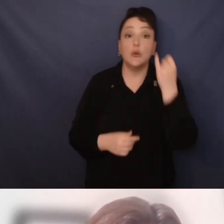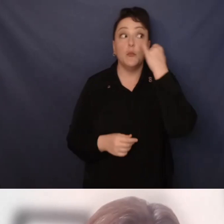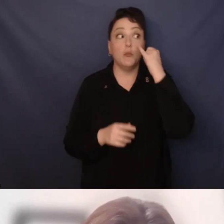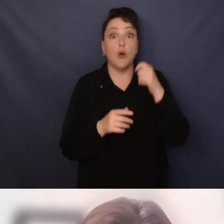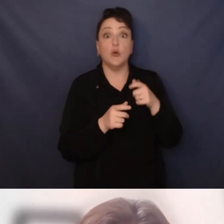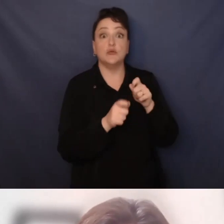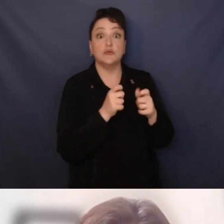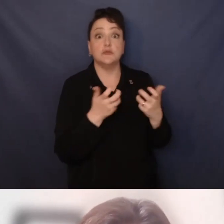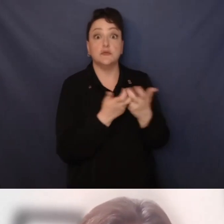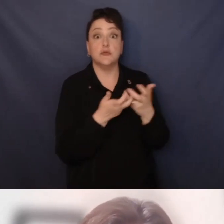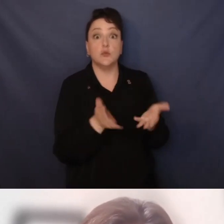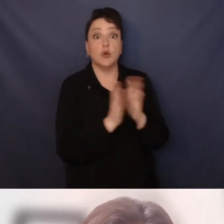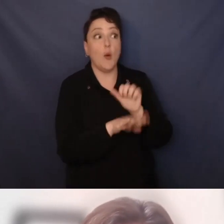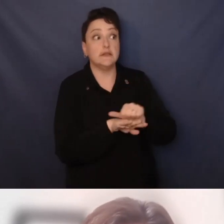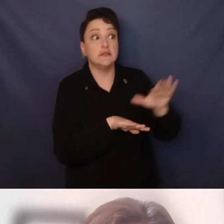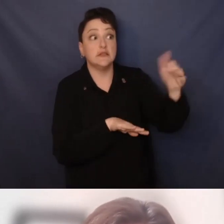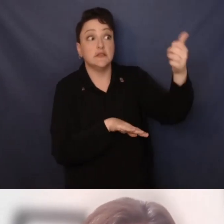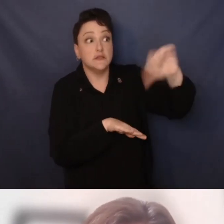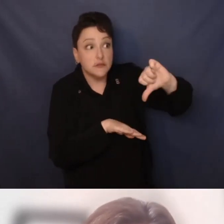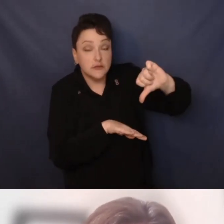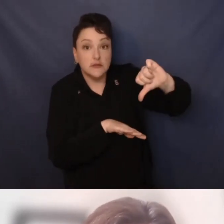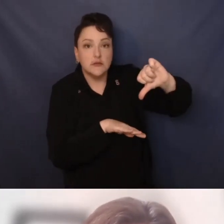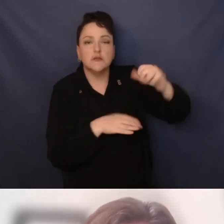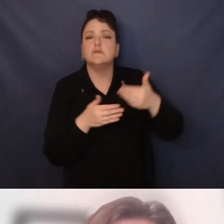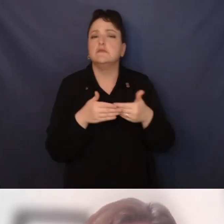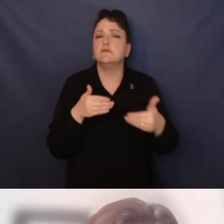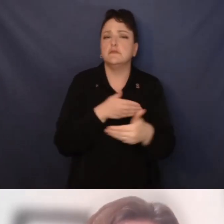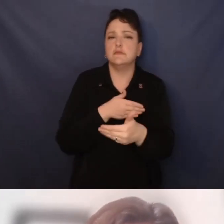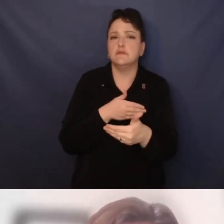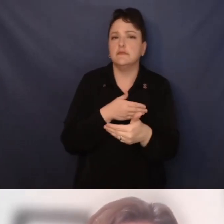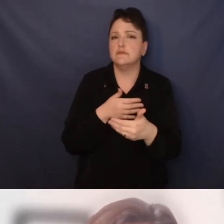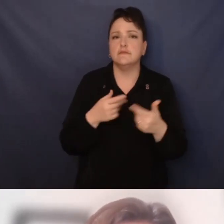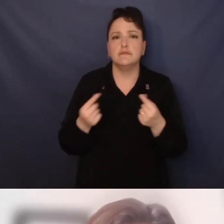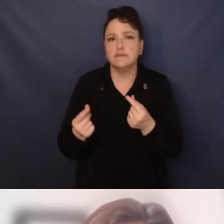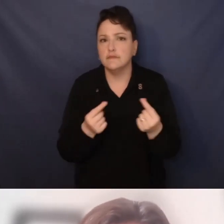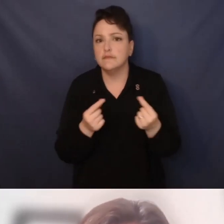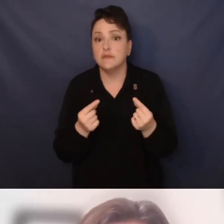what is going on and where people are at and where they are getting rejected to be able to formulate